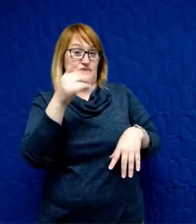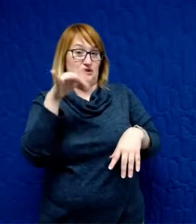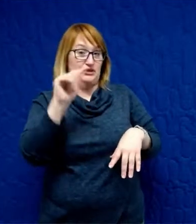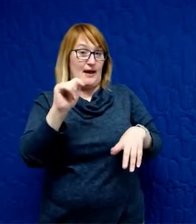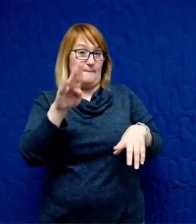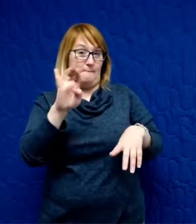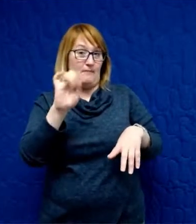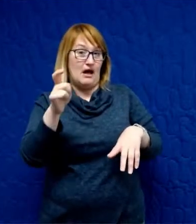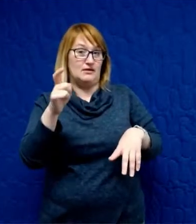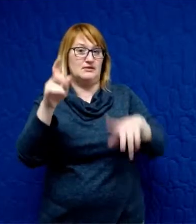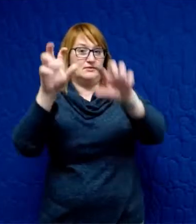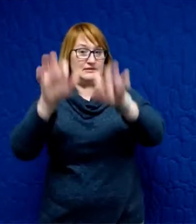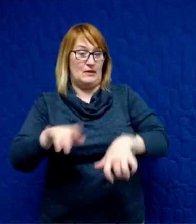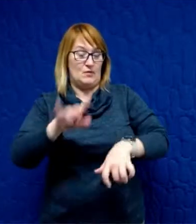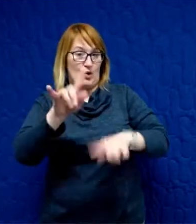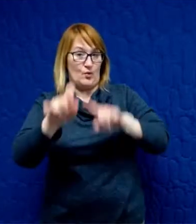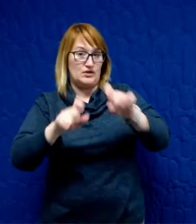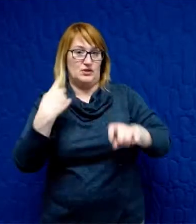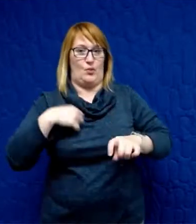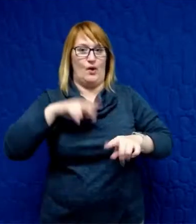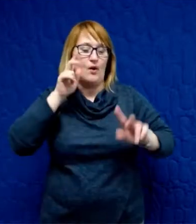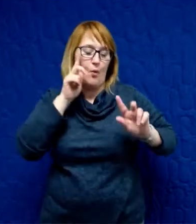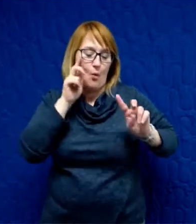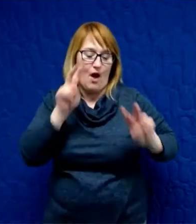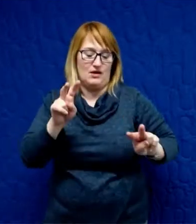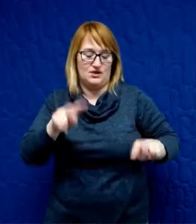and we're watching that live as we go we'd be glad to brainstorm with you or